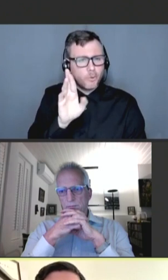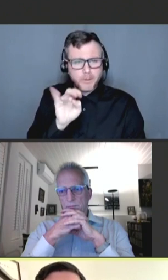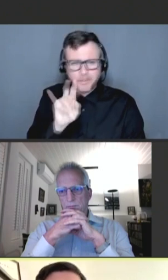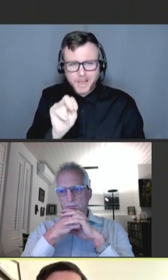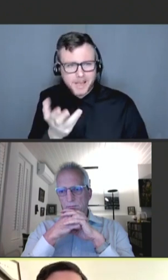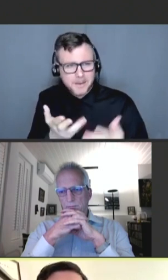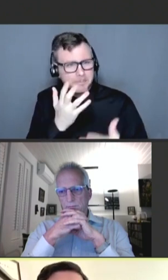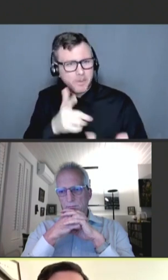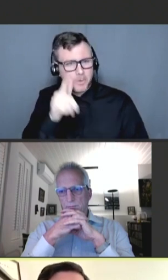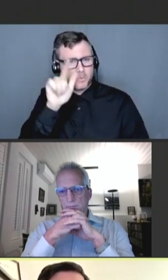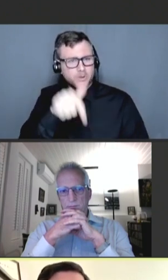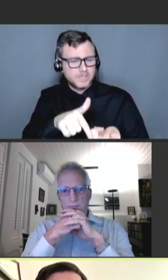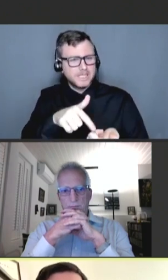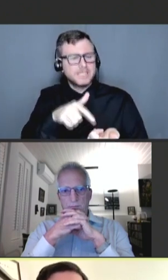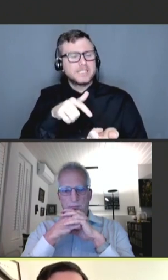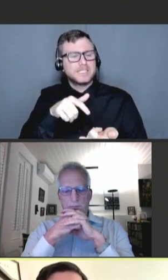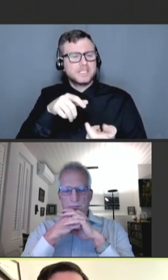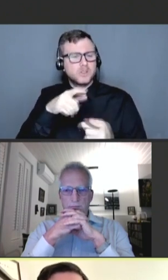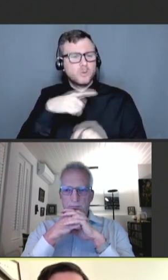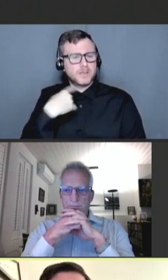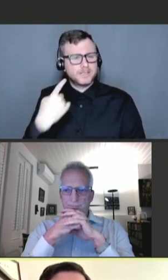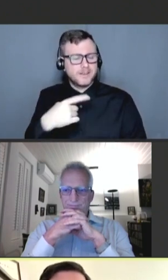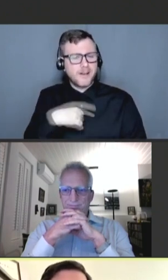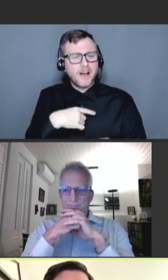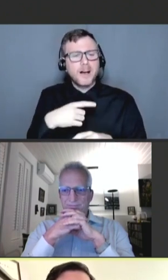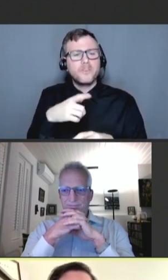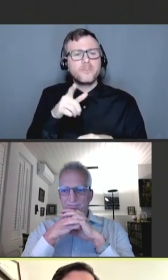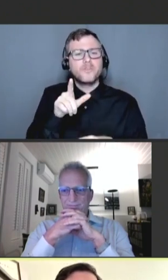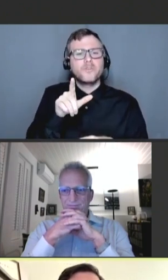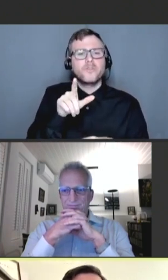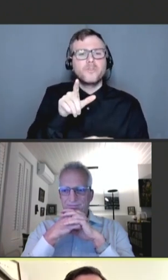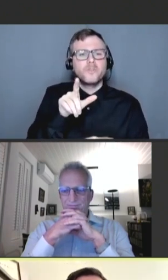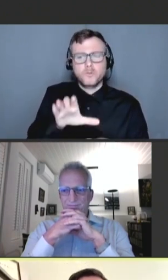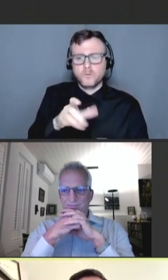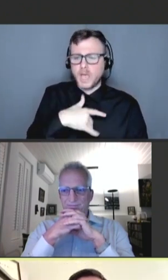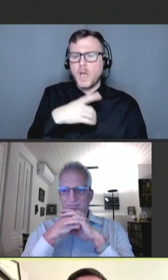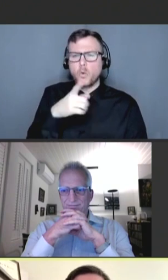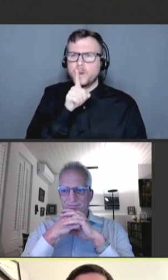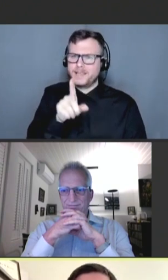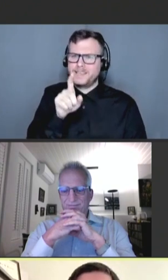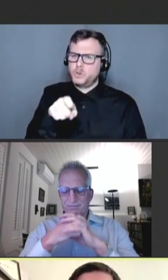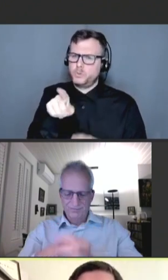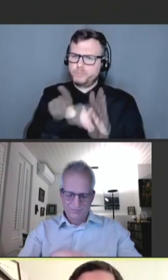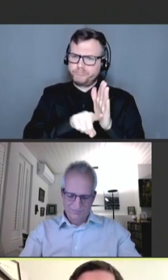risk of Long-COVID. I think this really needs to be investigated, you know, further to better